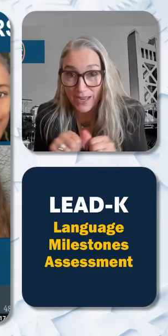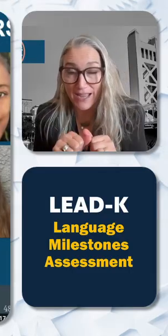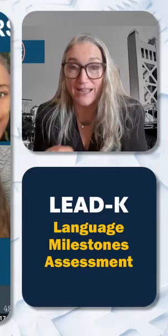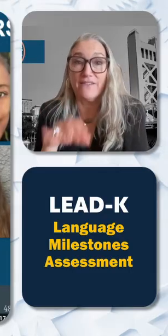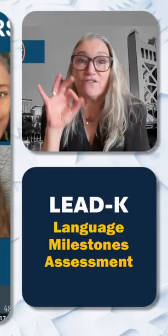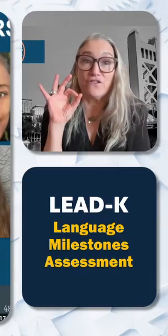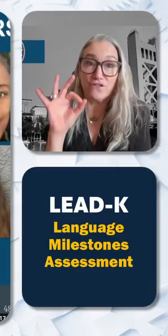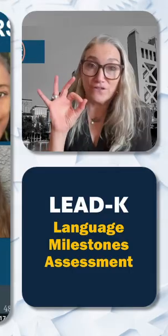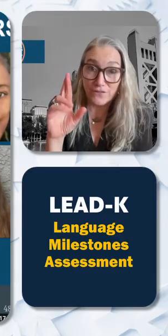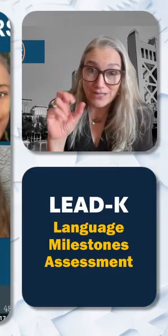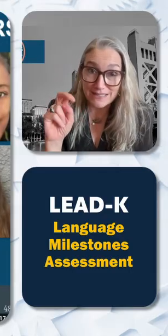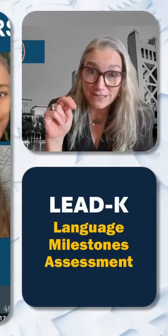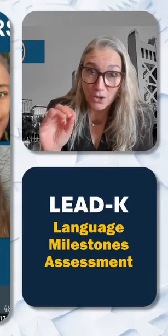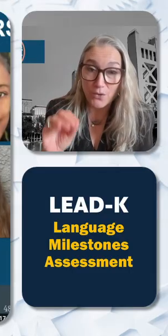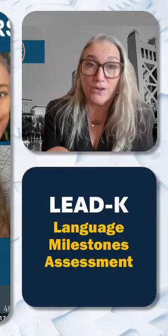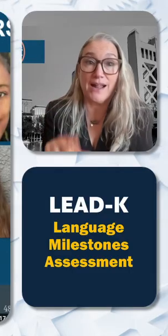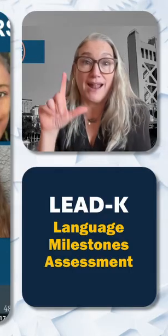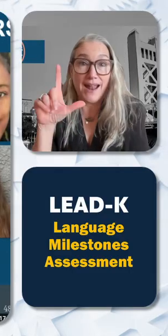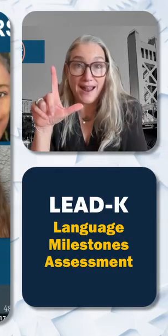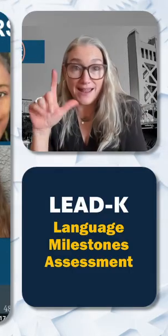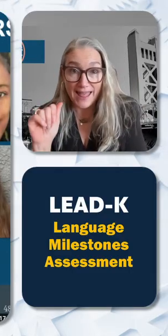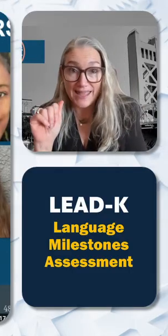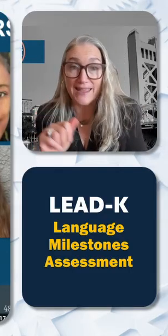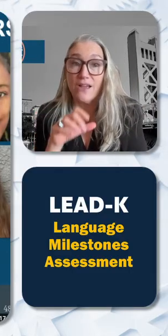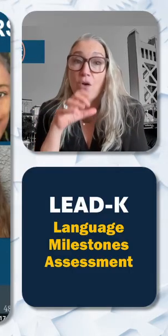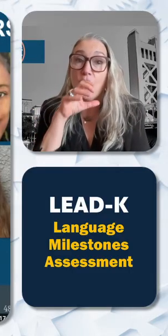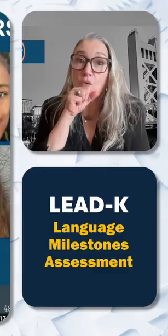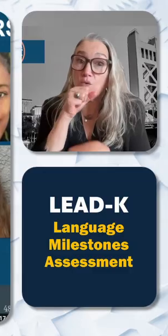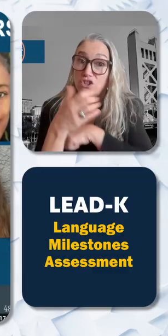them in the Sacramento area, Bay Area, Fresno.